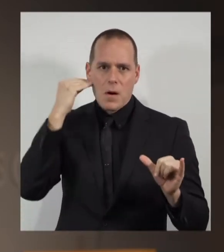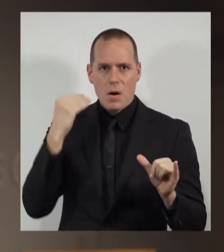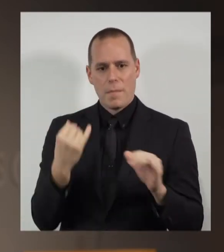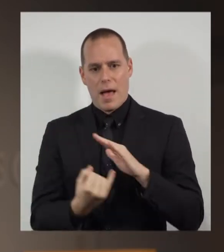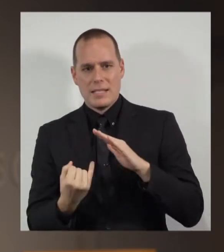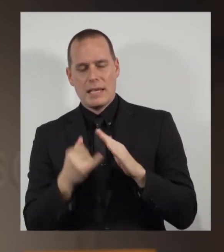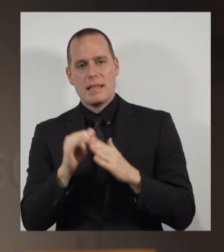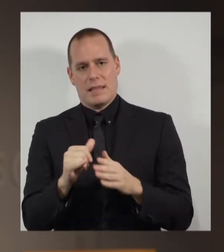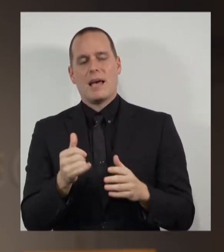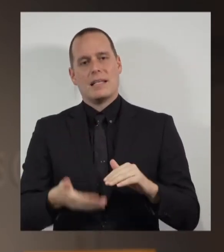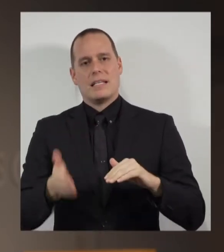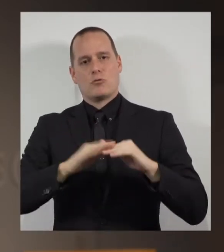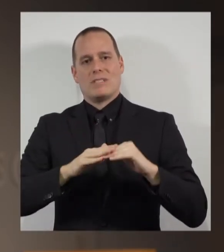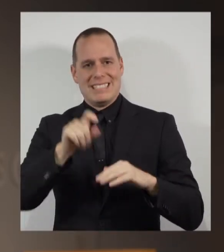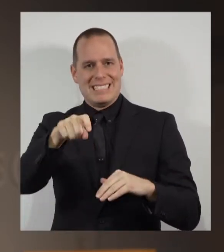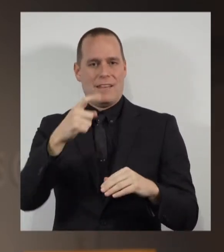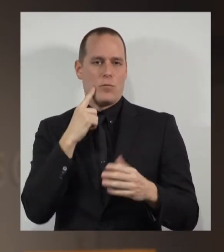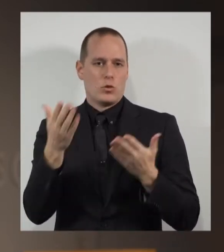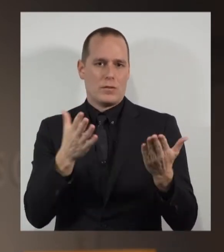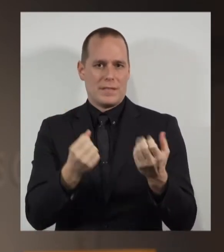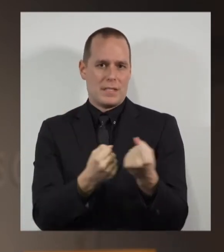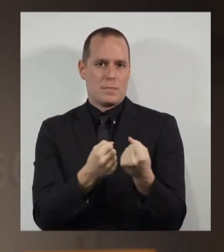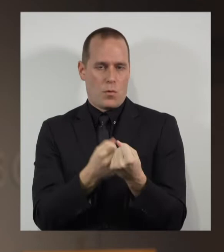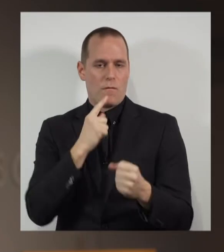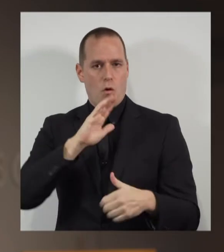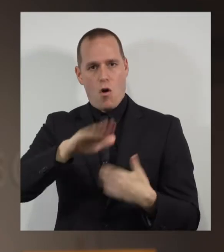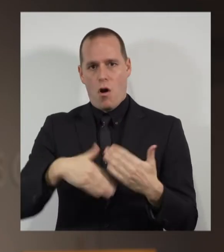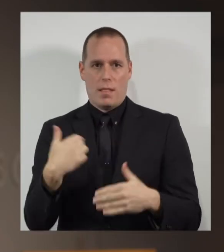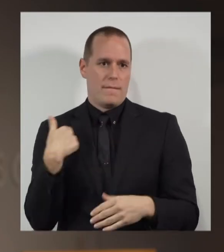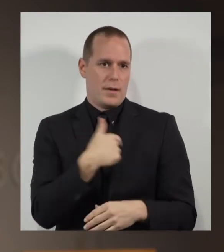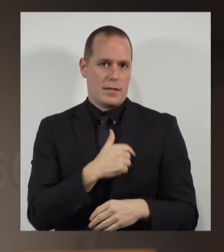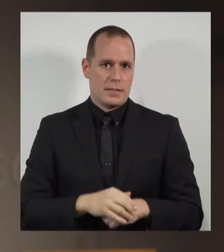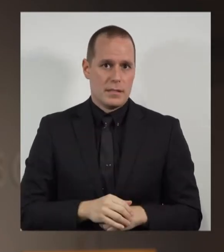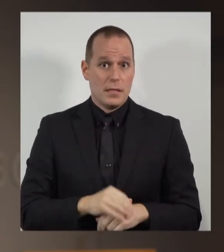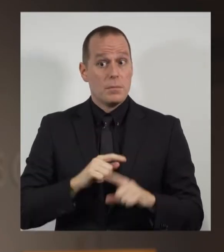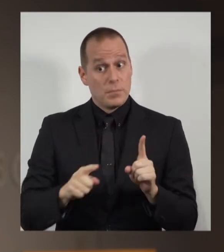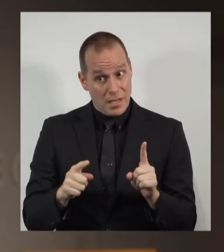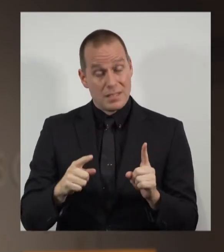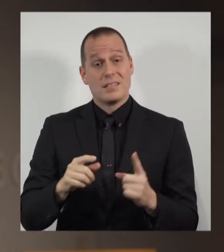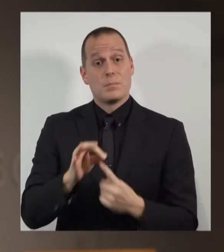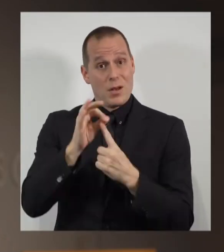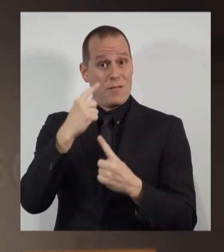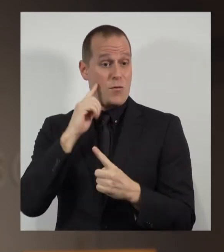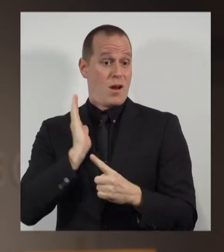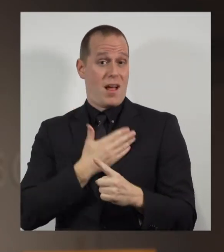isolated increase the need for services and supports for all of us, but especially for